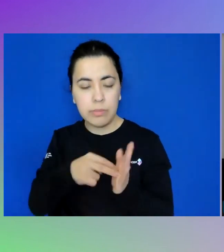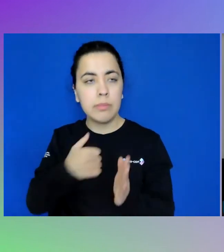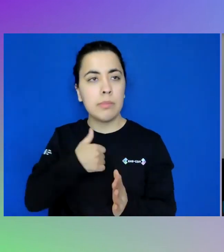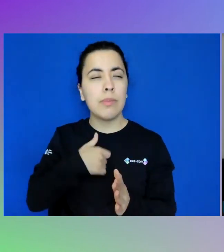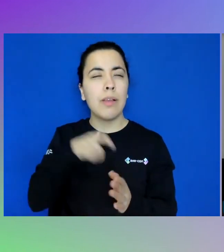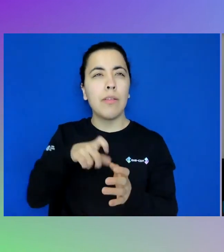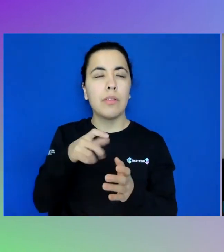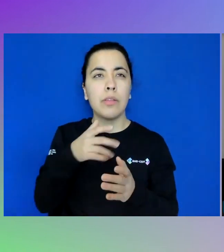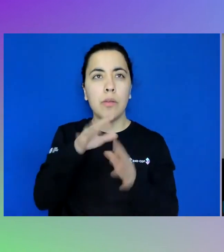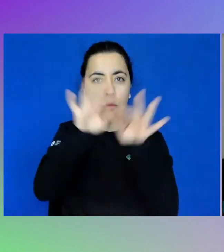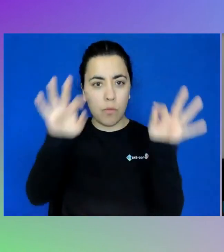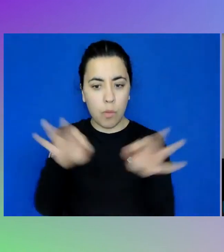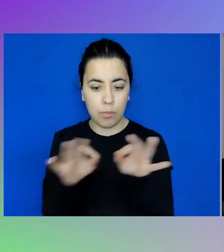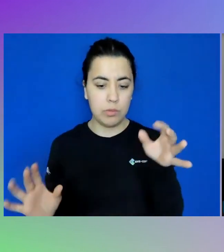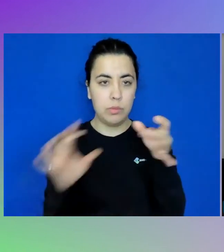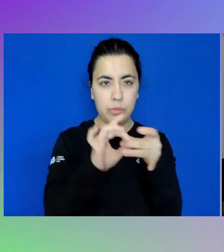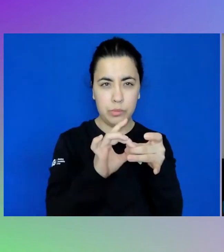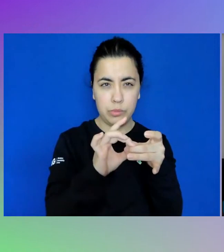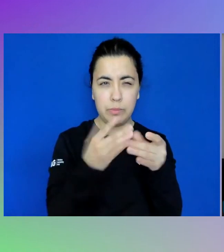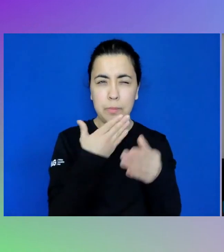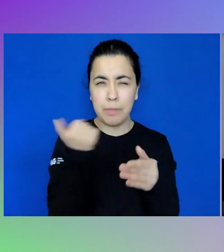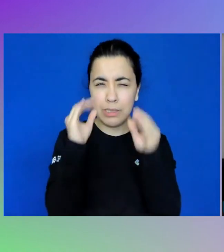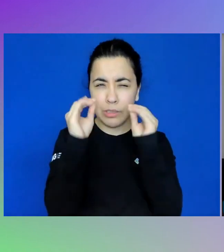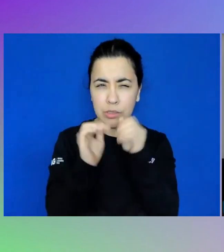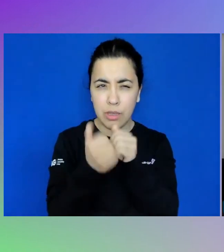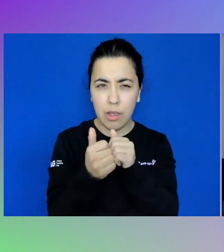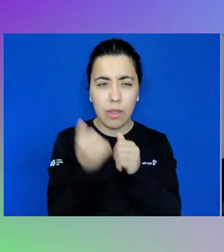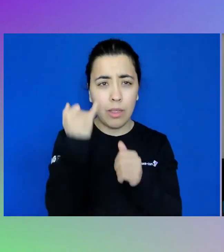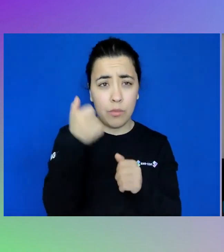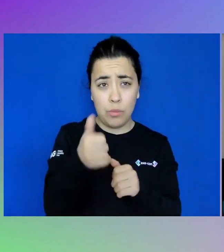best way to teach is the more you can offload that work to a